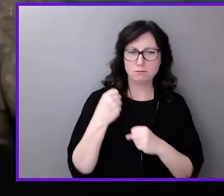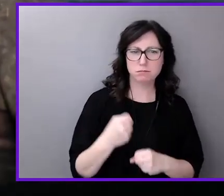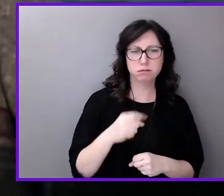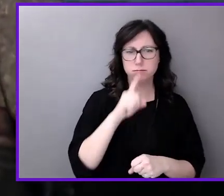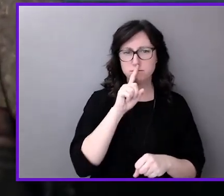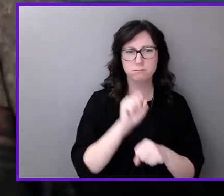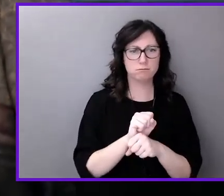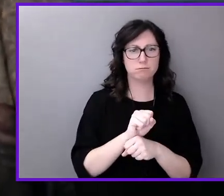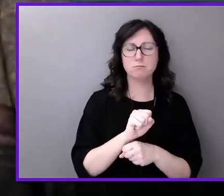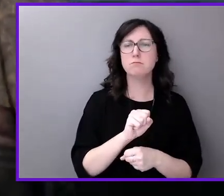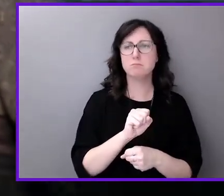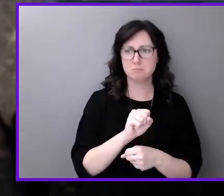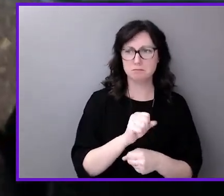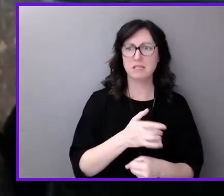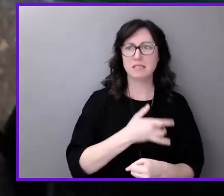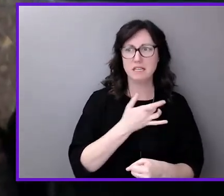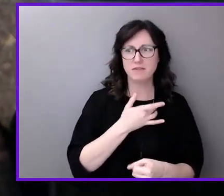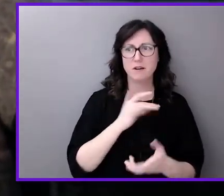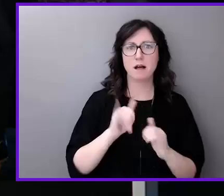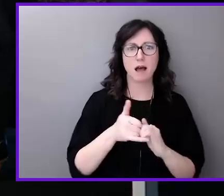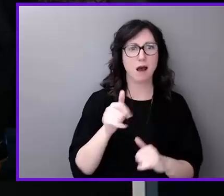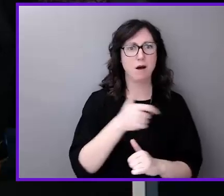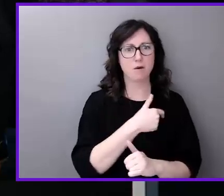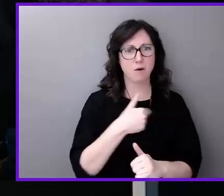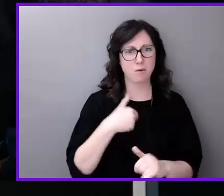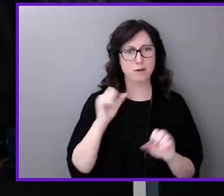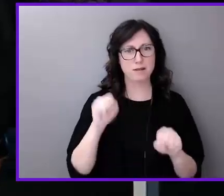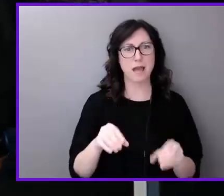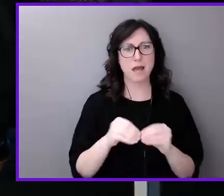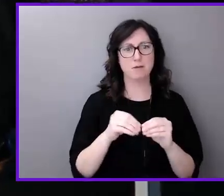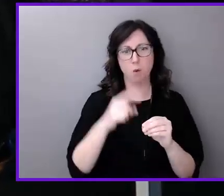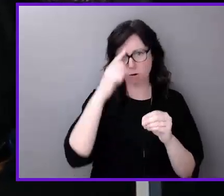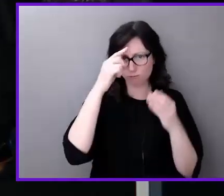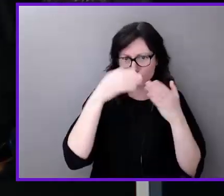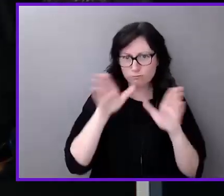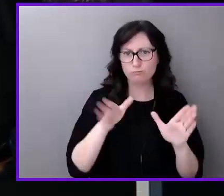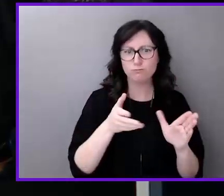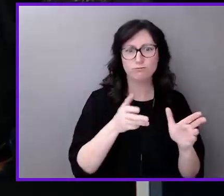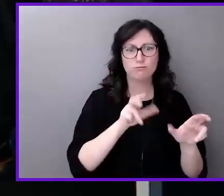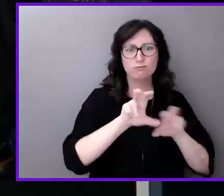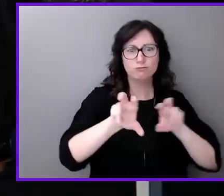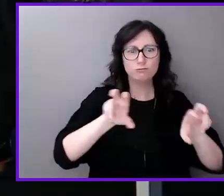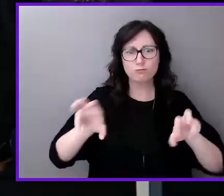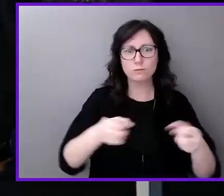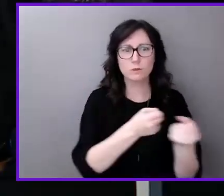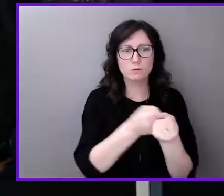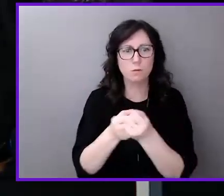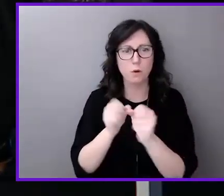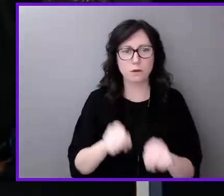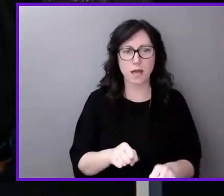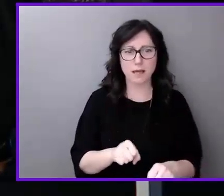been able to open our doors to new avenues. Simon, I don’t know if you’d like to add something?